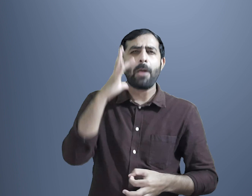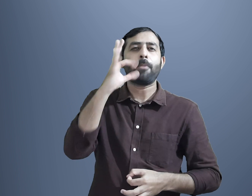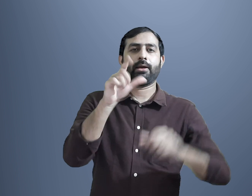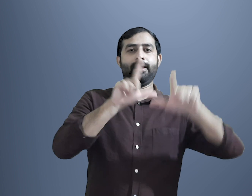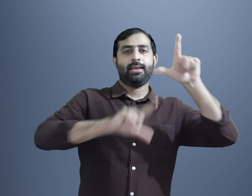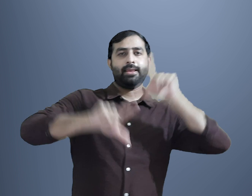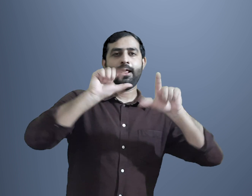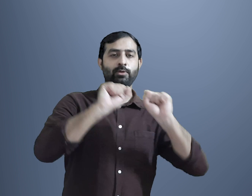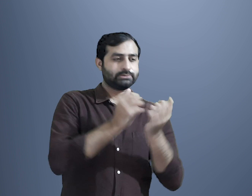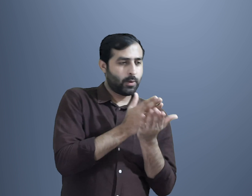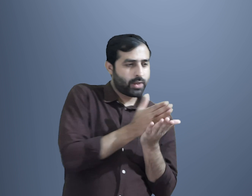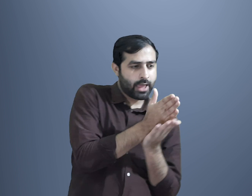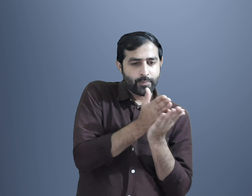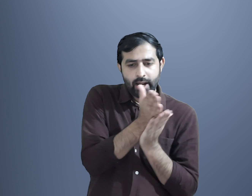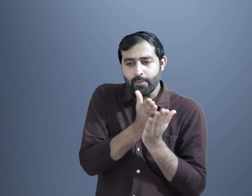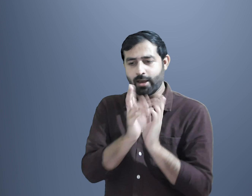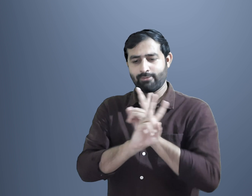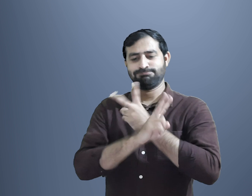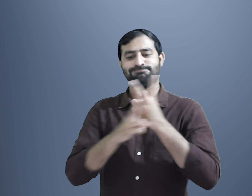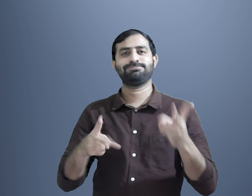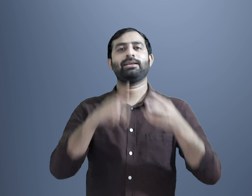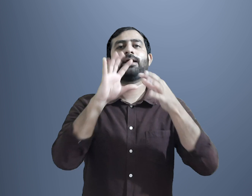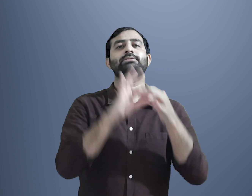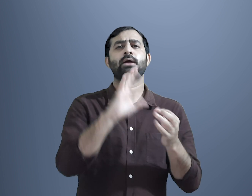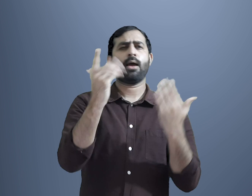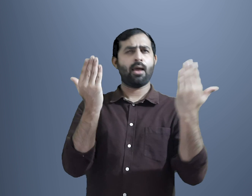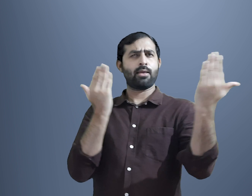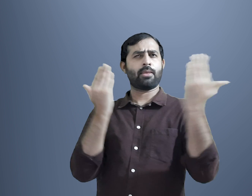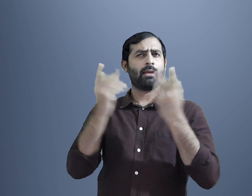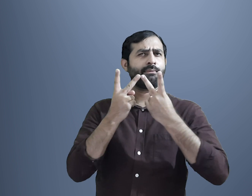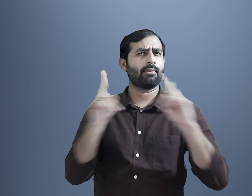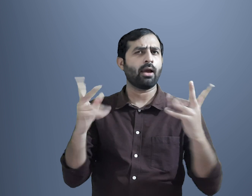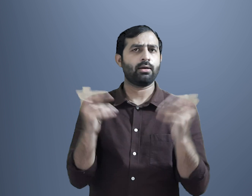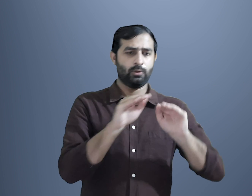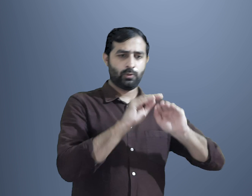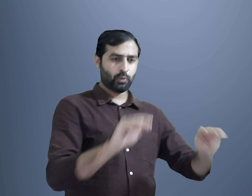But adults don't share the same points as children.